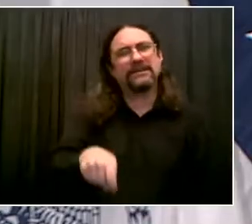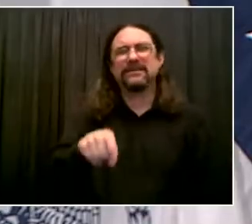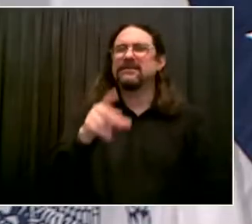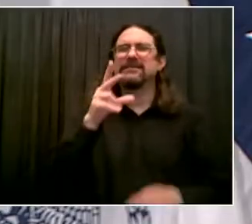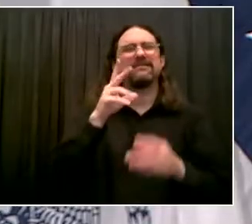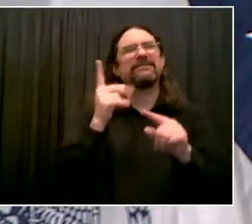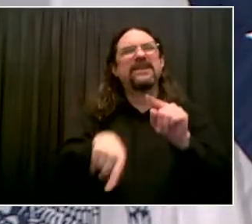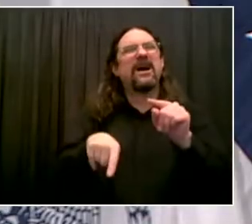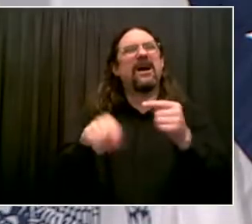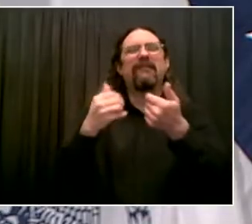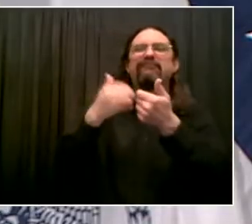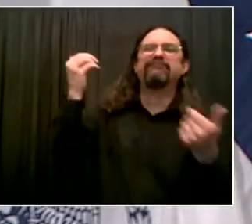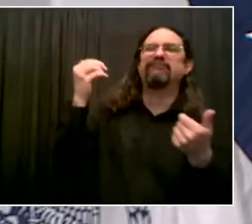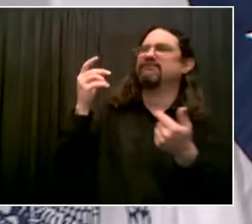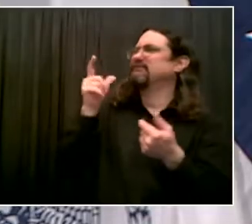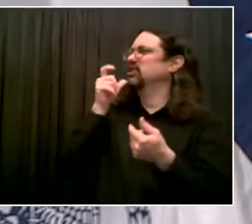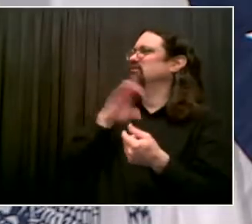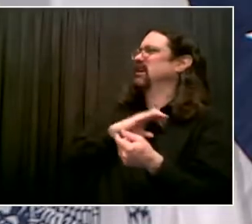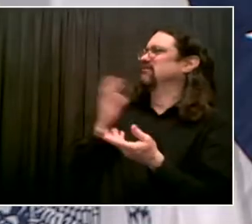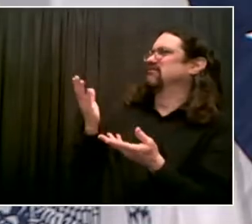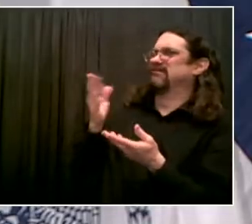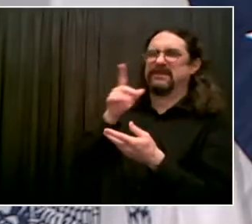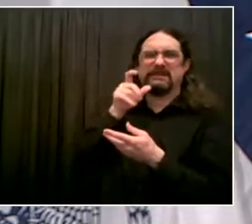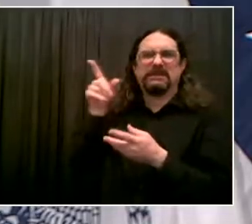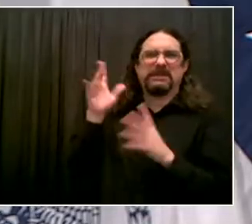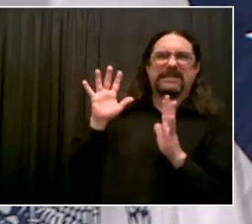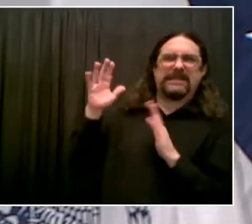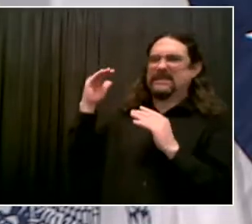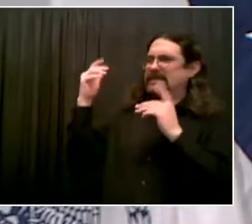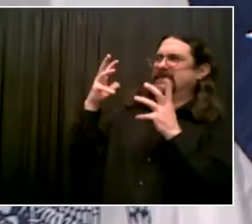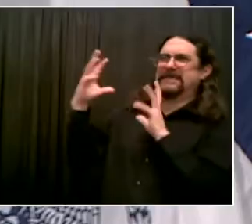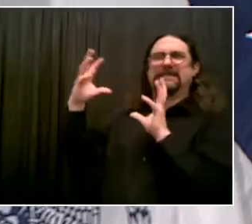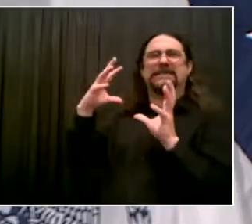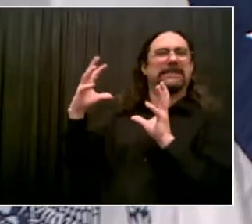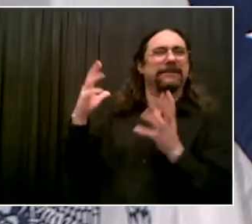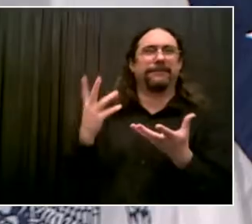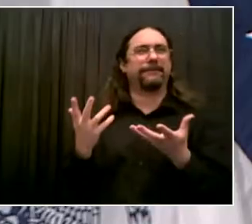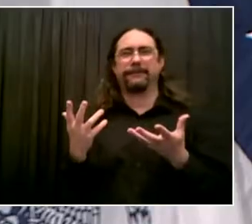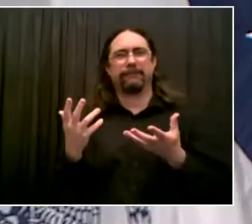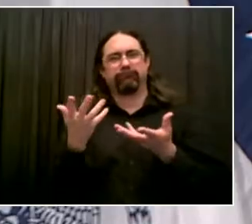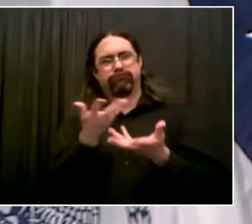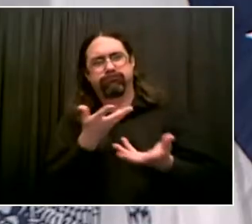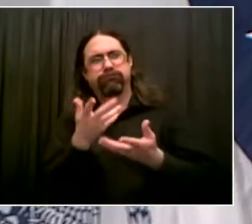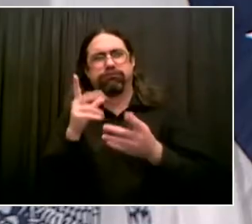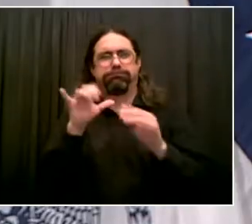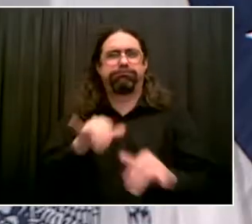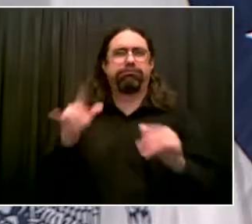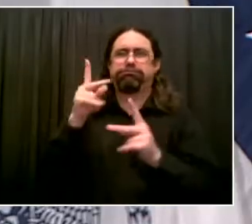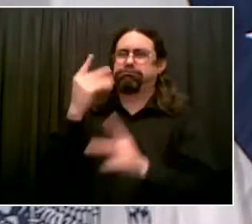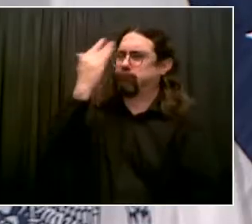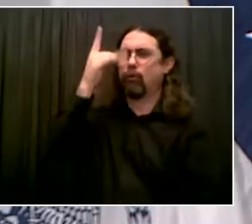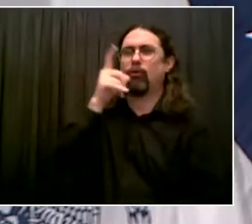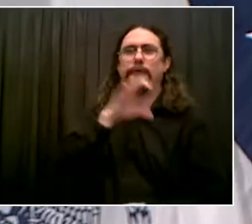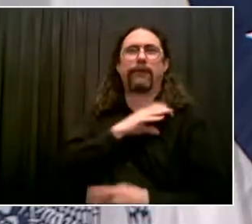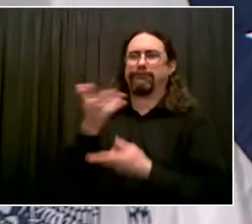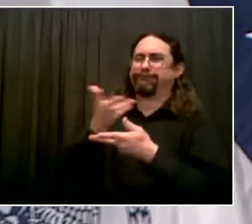THAT. SO WE KNOW FOR YEARS AND YEARS, NEIGHBORHOOD POLICING WAS PROVEN AND JUST THE FACTS WE SAW ON THE